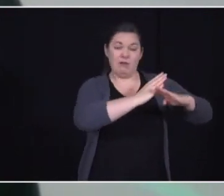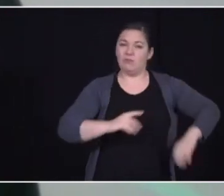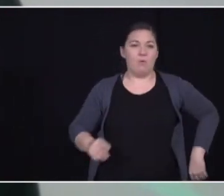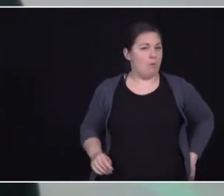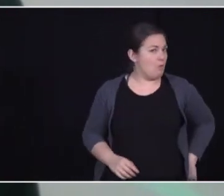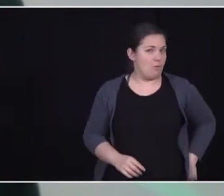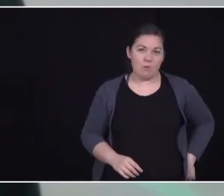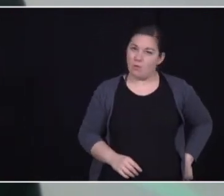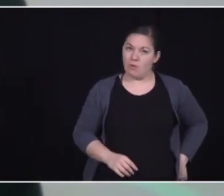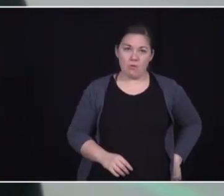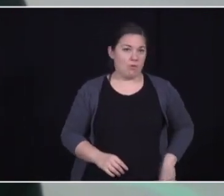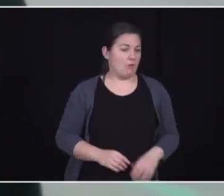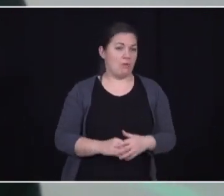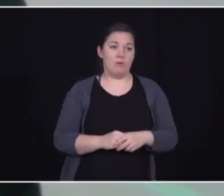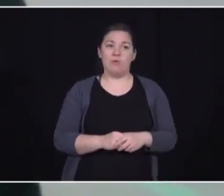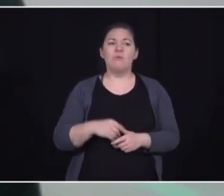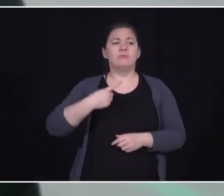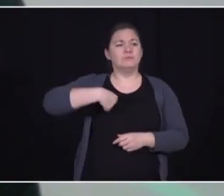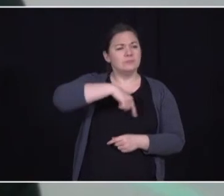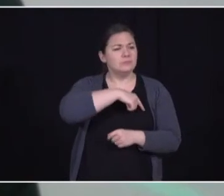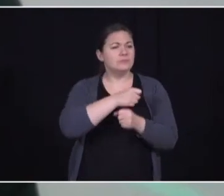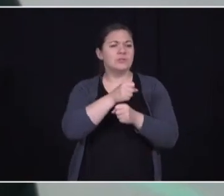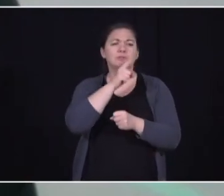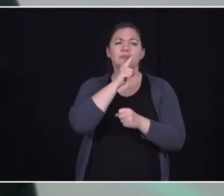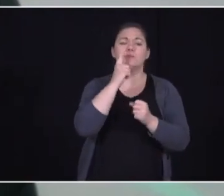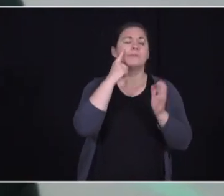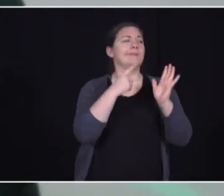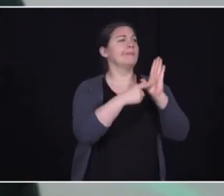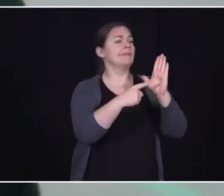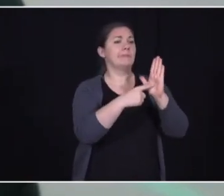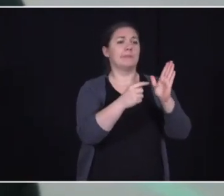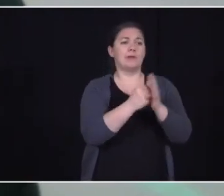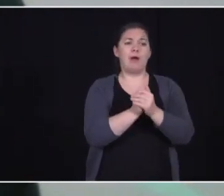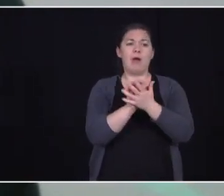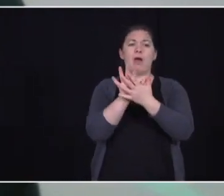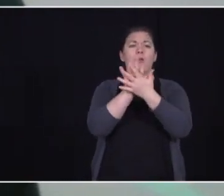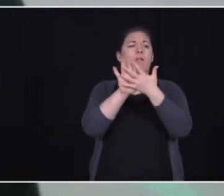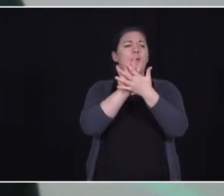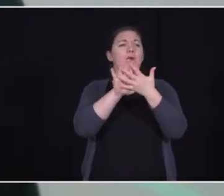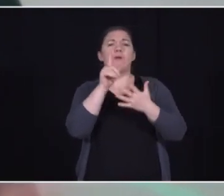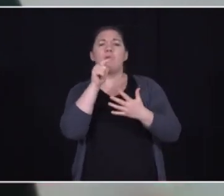to accessing the vaccine when they have been prioritized. Fairness also requires that we ensure that